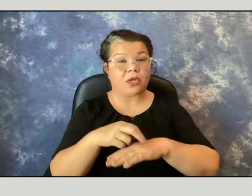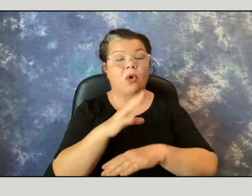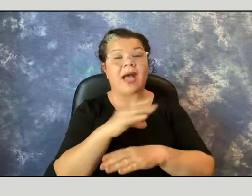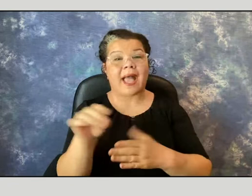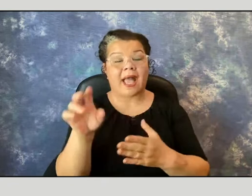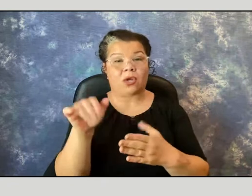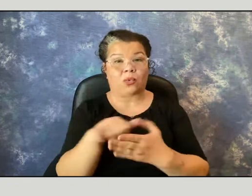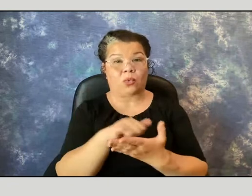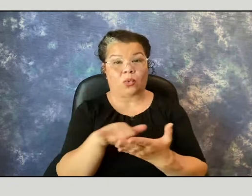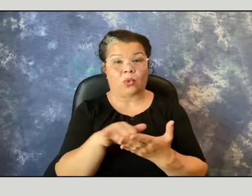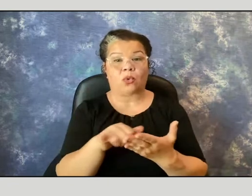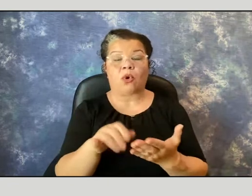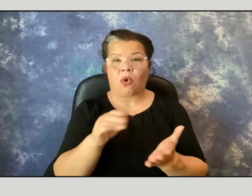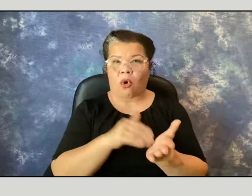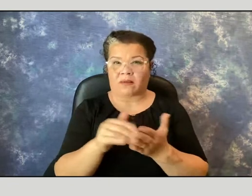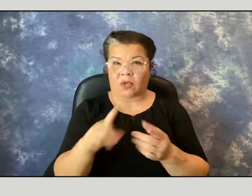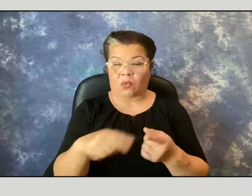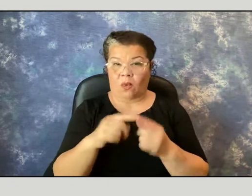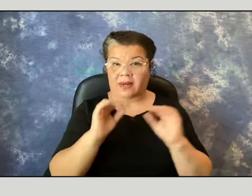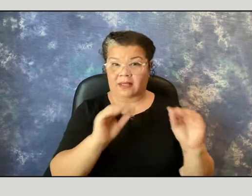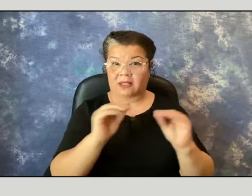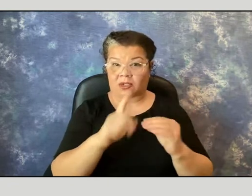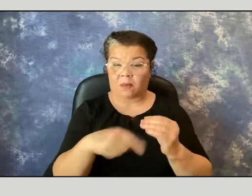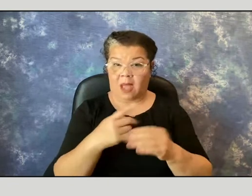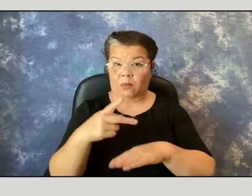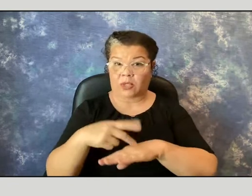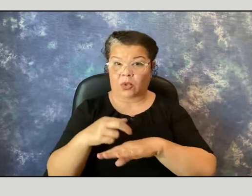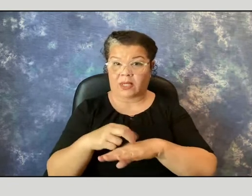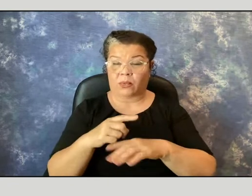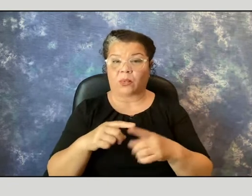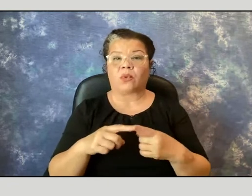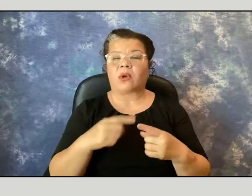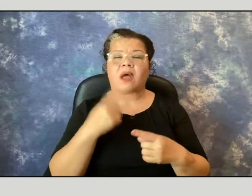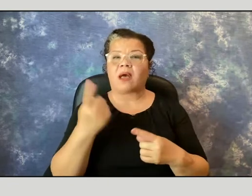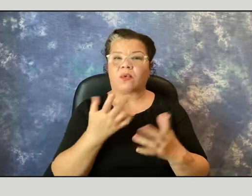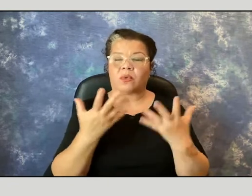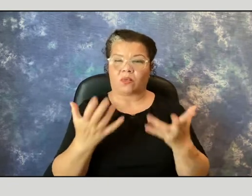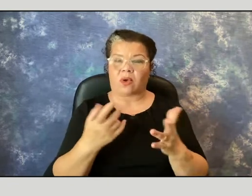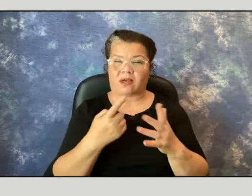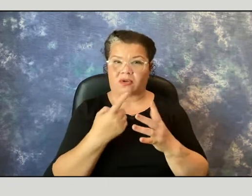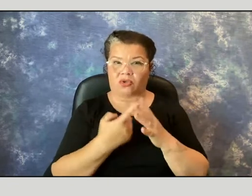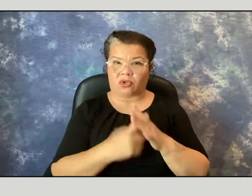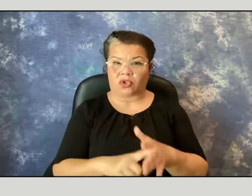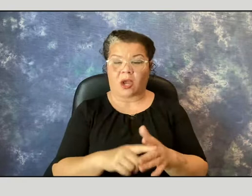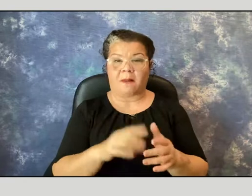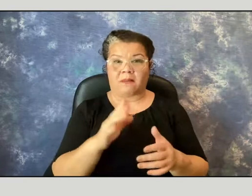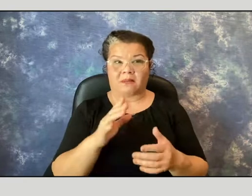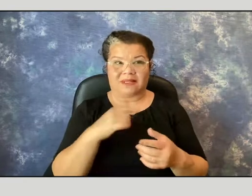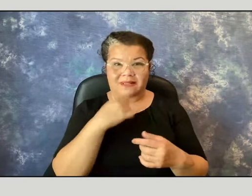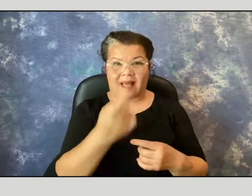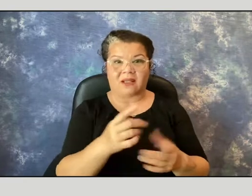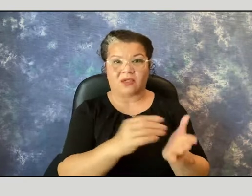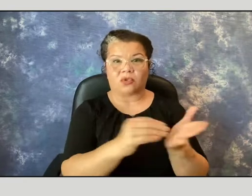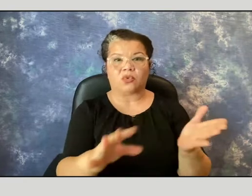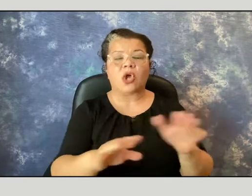When I teach about Puerto Rico in my classes, I always wanna start by telling my students, "Do not feel bad that you don't know this history,"